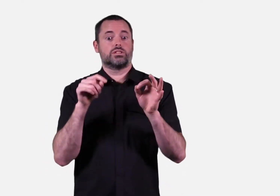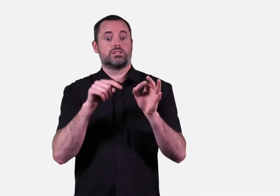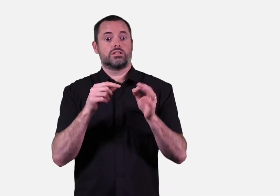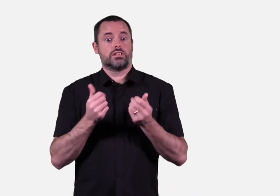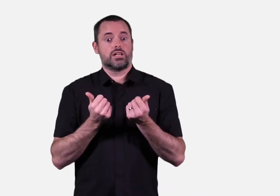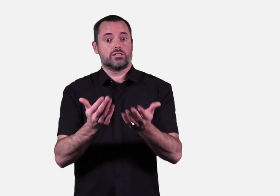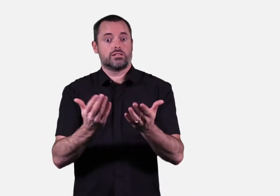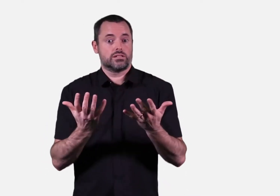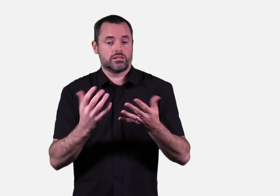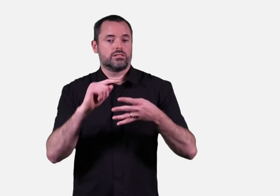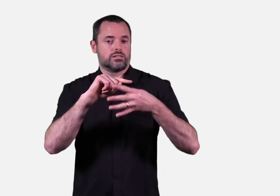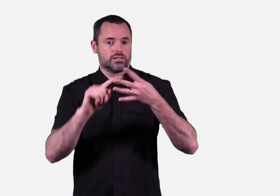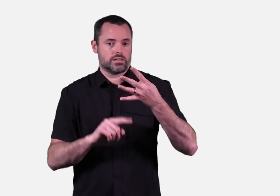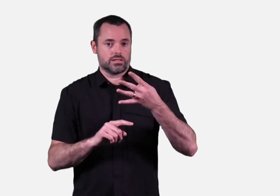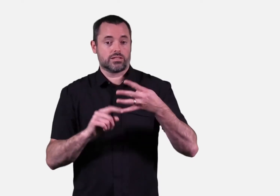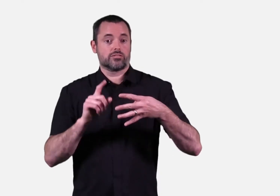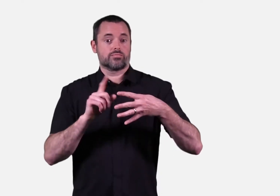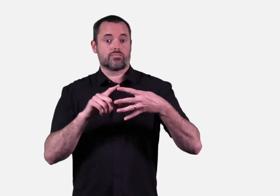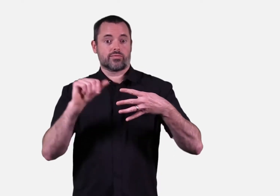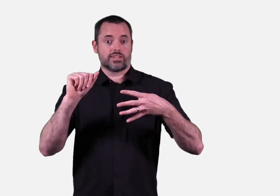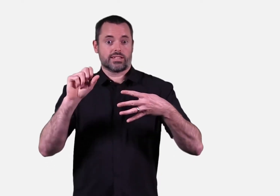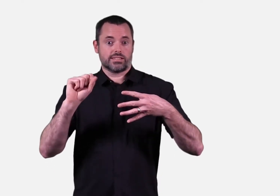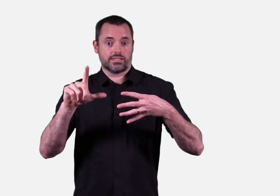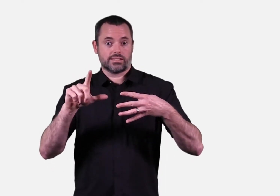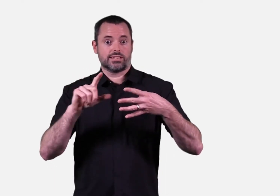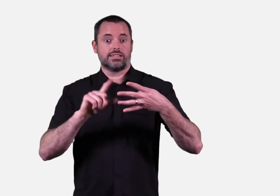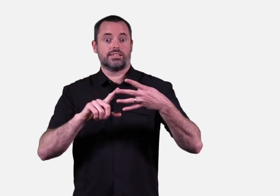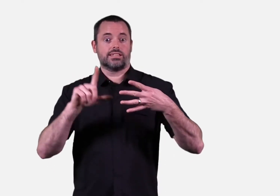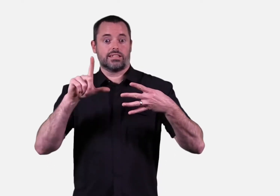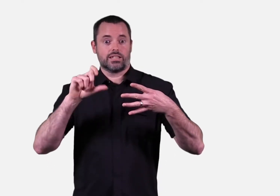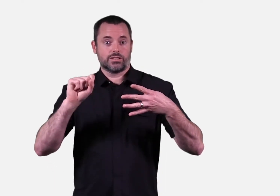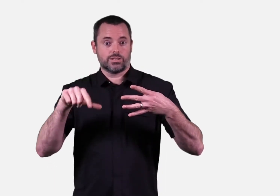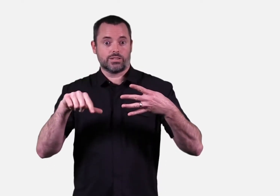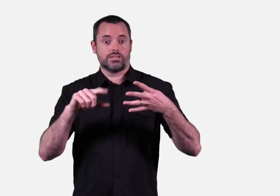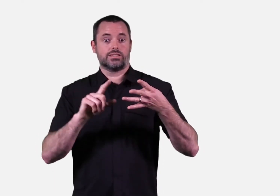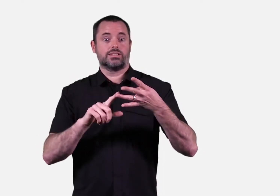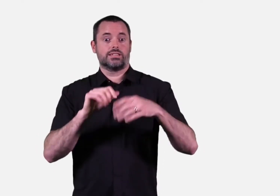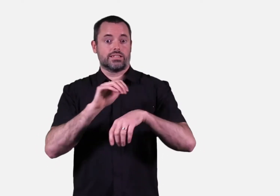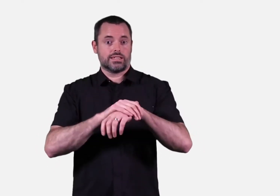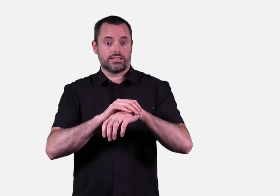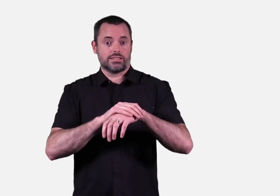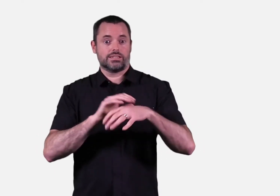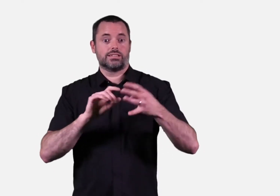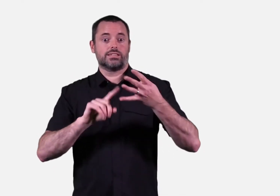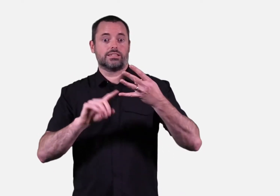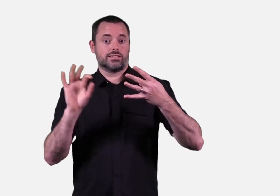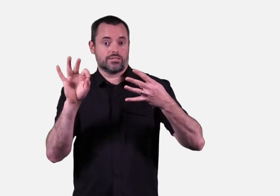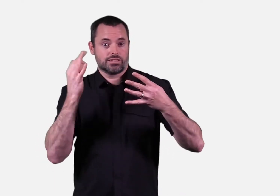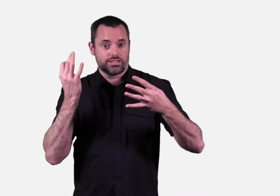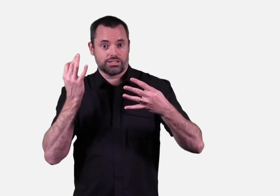La langue des signes québécoise (LSQ), English, and French.